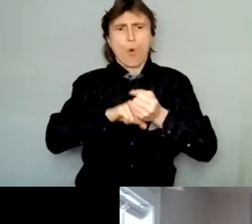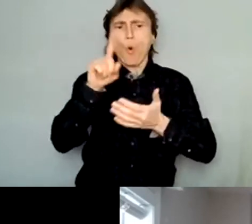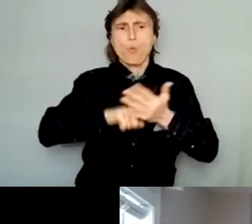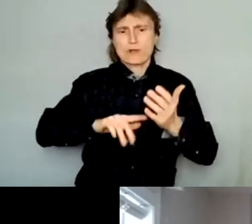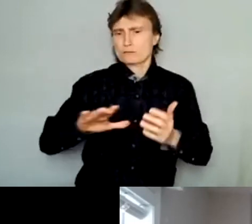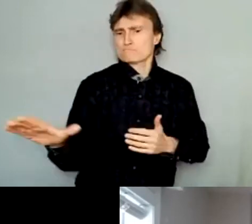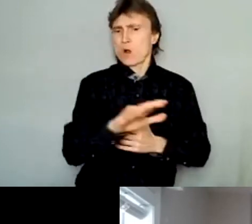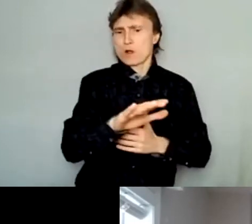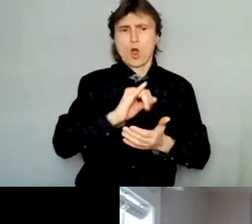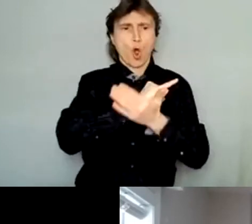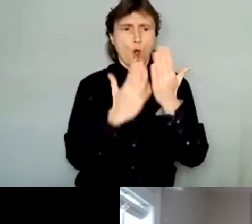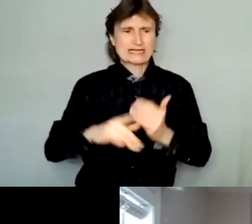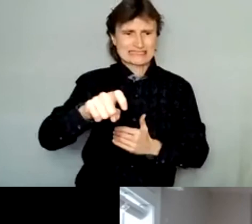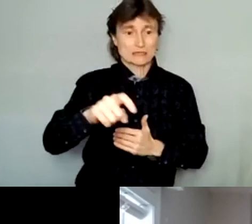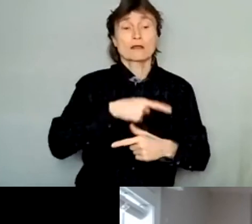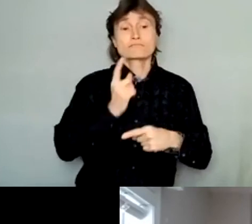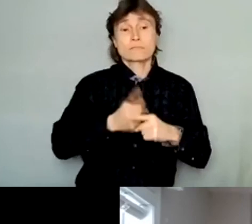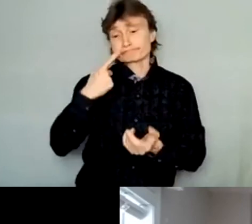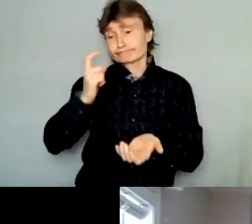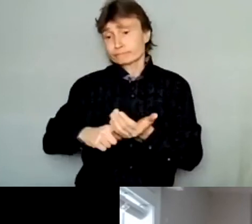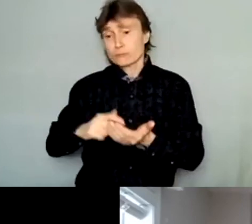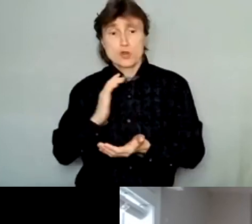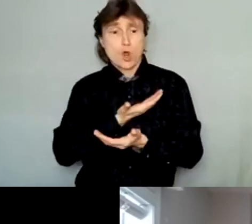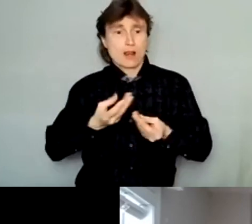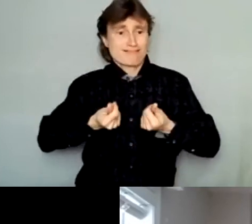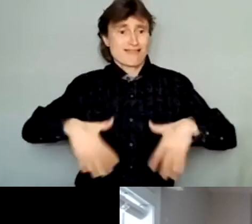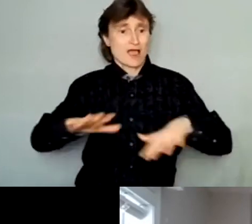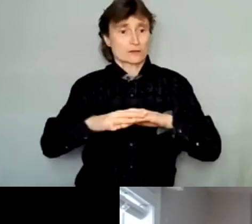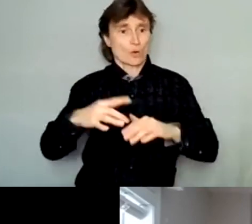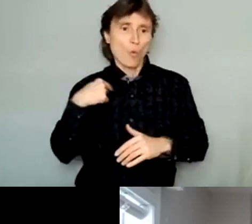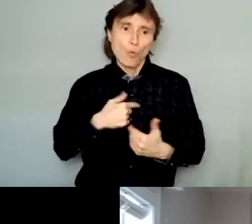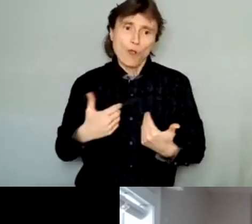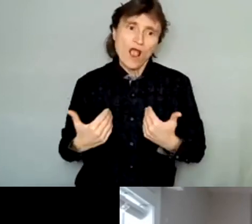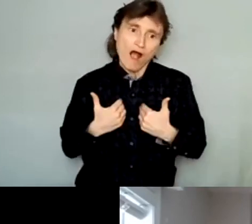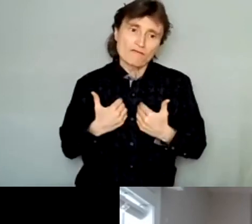the land that we are privileged to create on, and builds right relations with Treaty